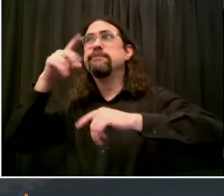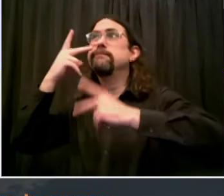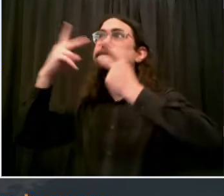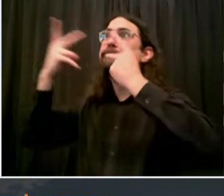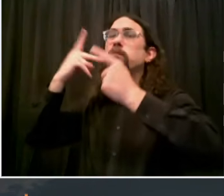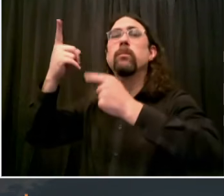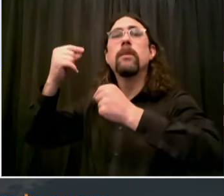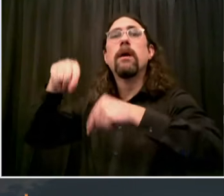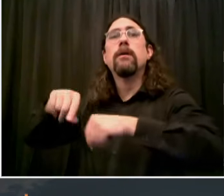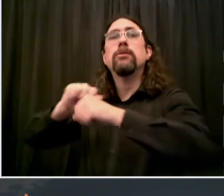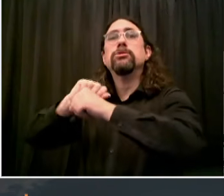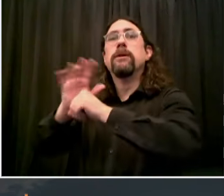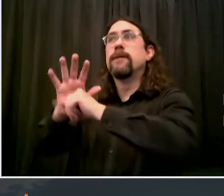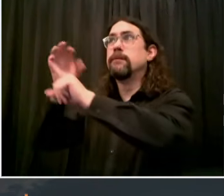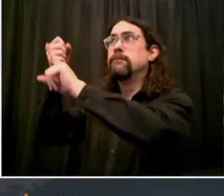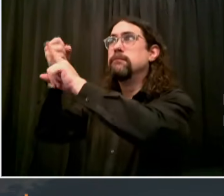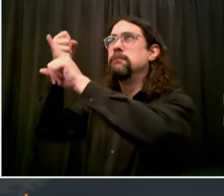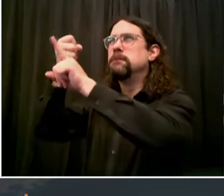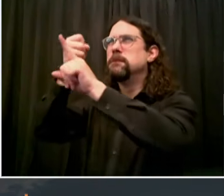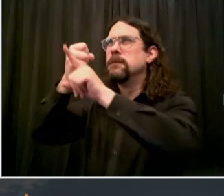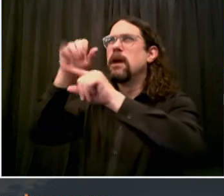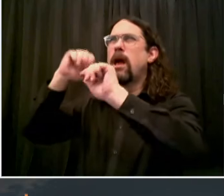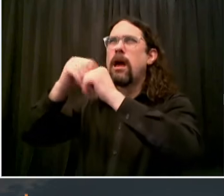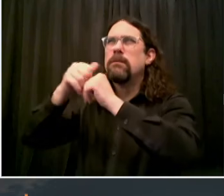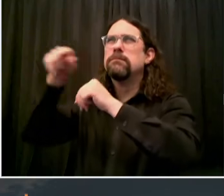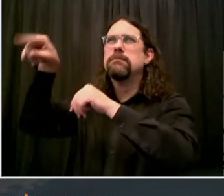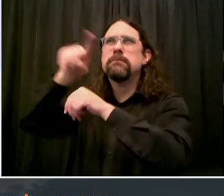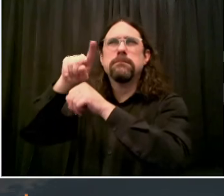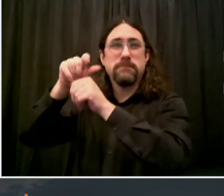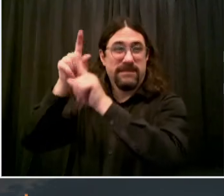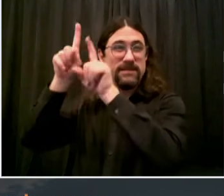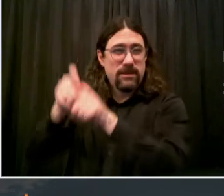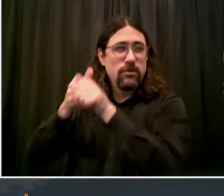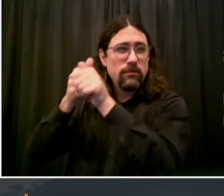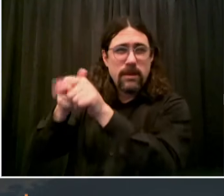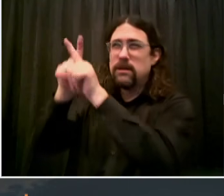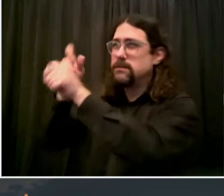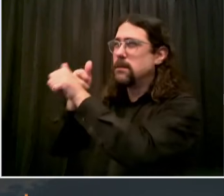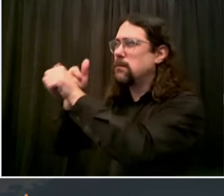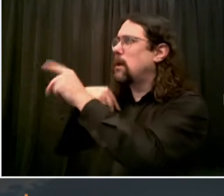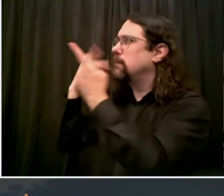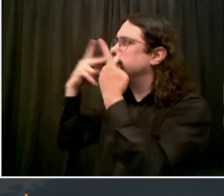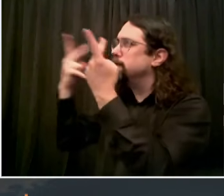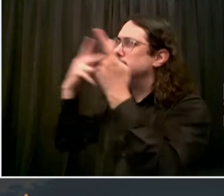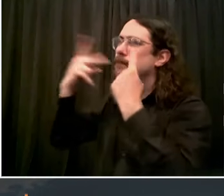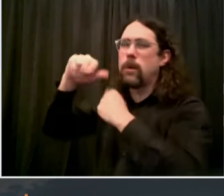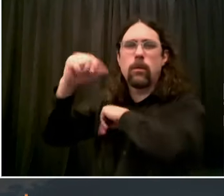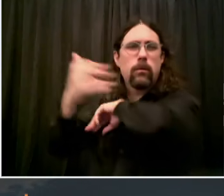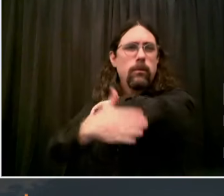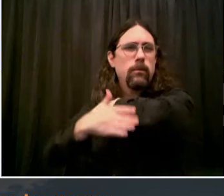INFECTING THE OTHER PEOPLE IN YOUR LIFE. TO MAKE THAT